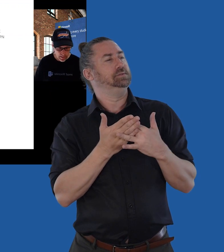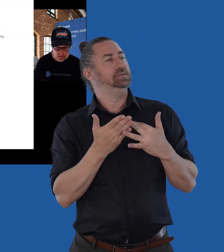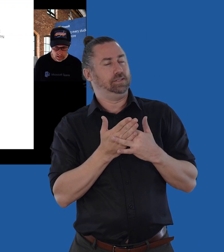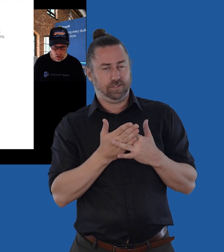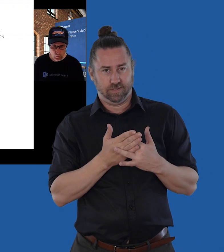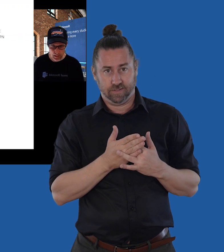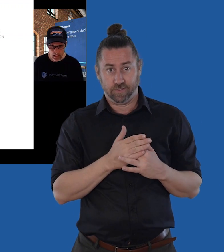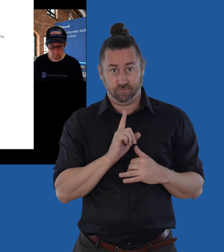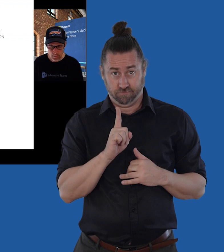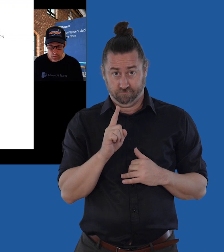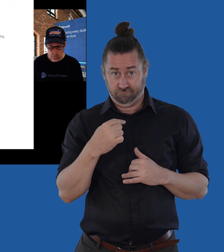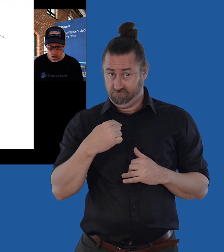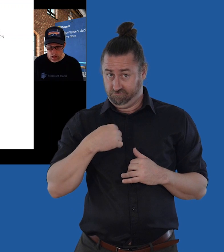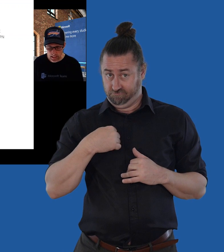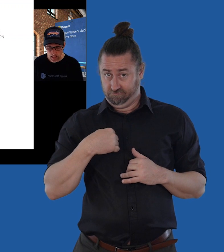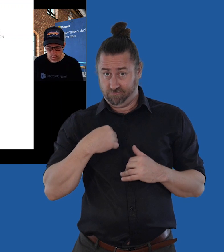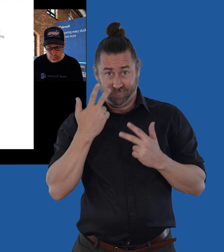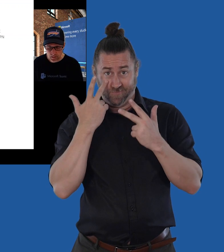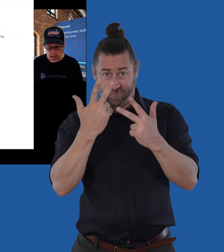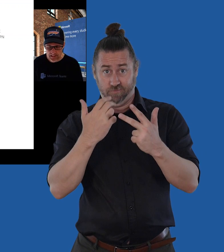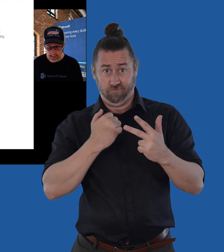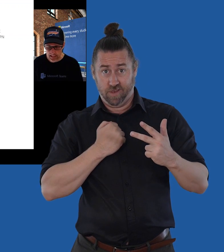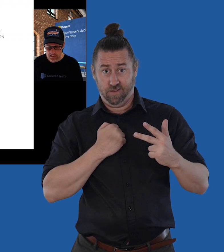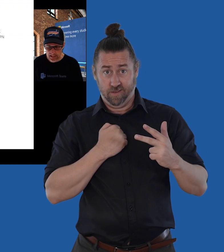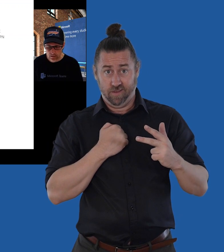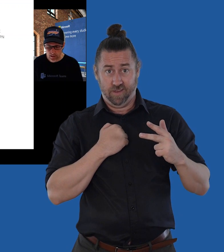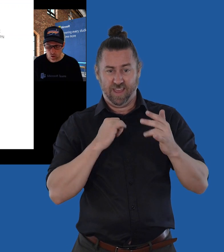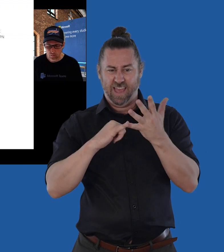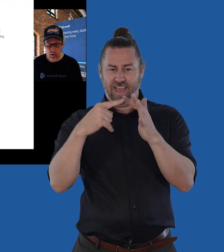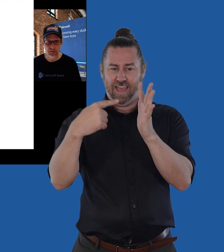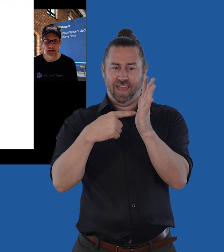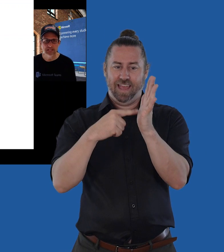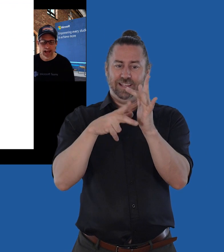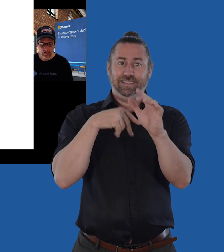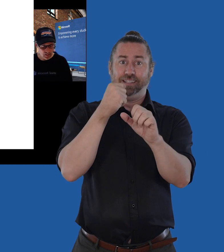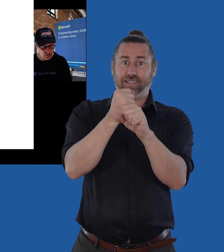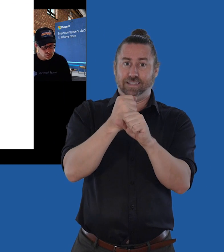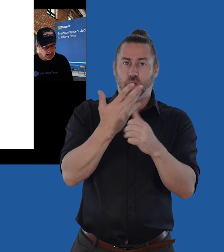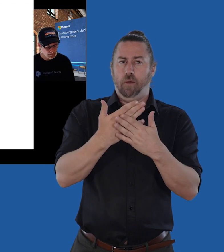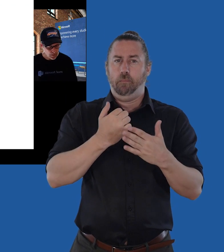I'm actually gonna open up my settings area on my device. Now, how did I do that?